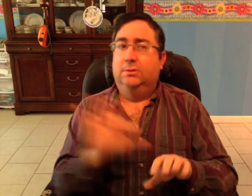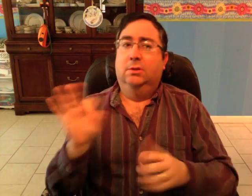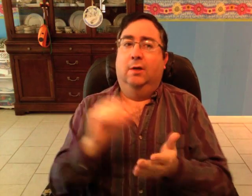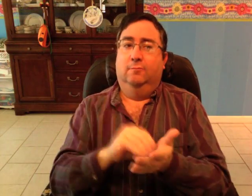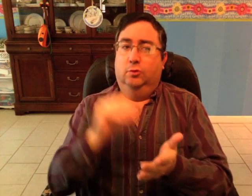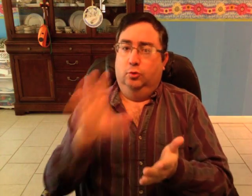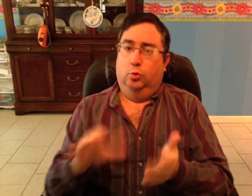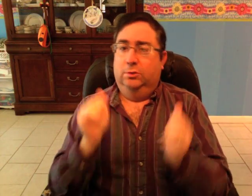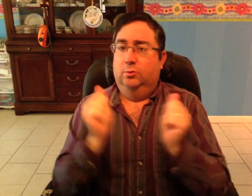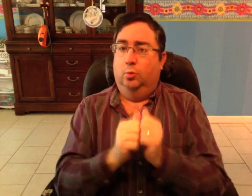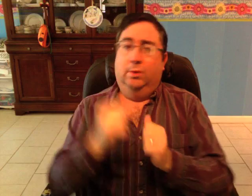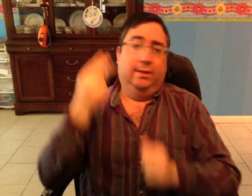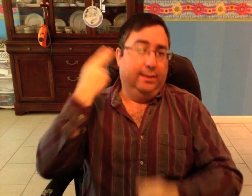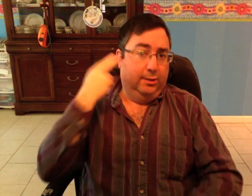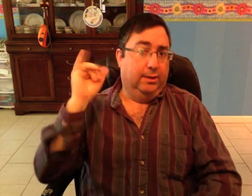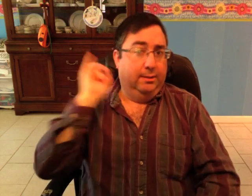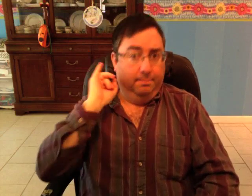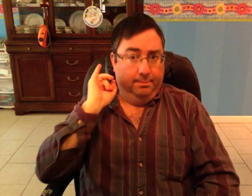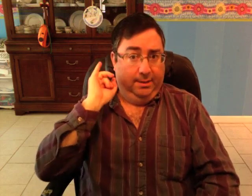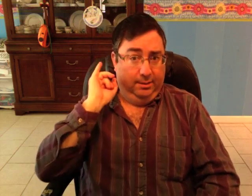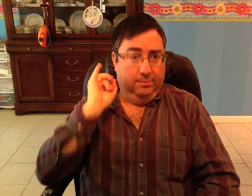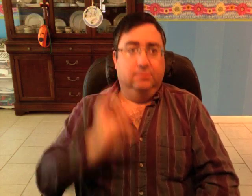of Students with Hearing Impairments".